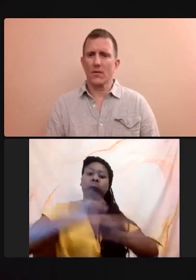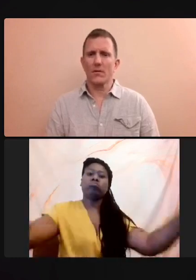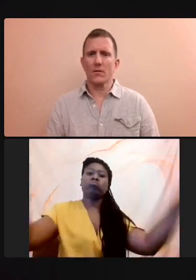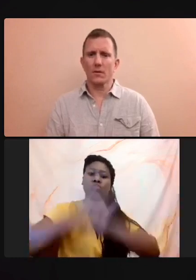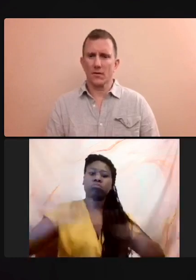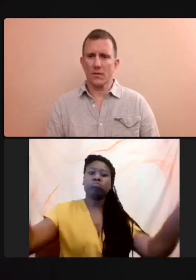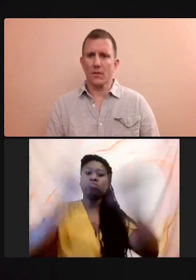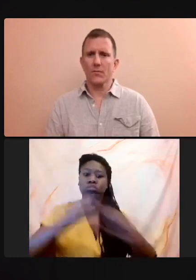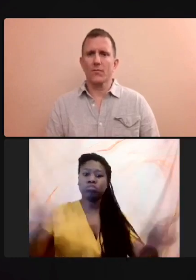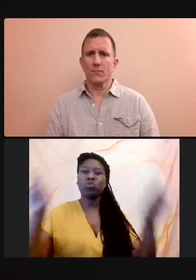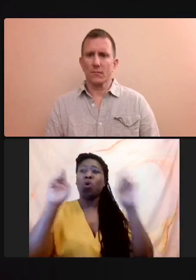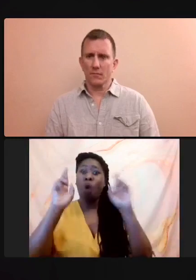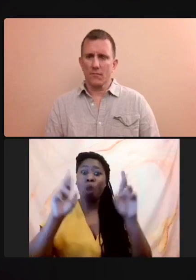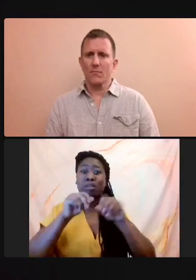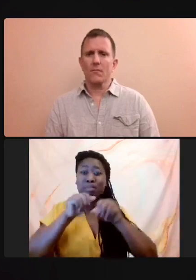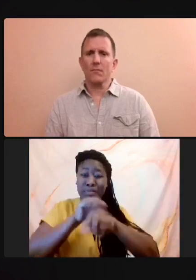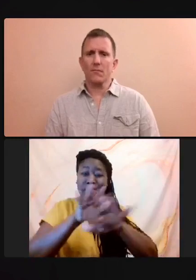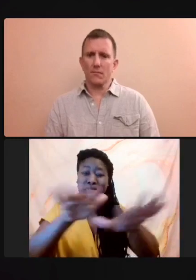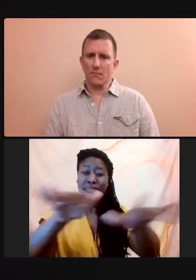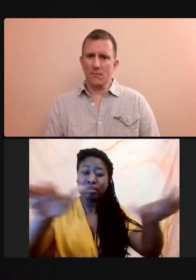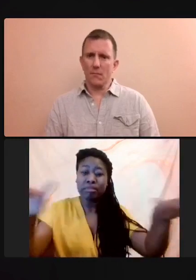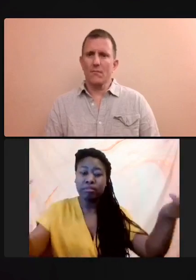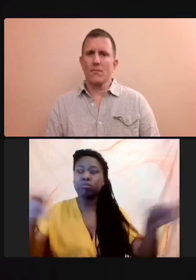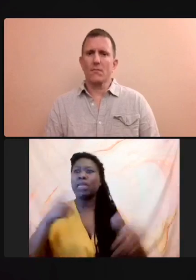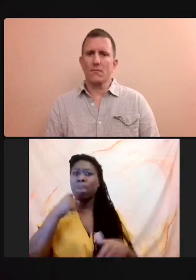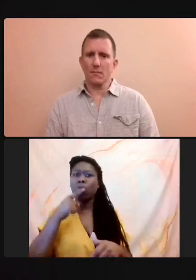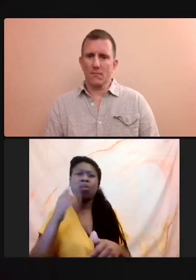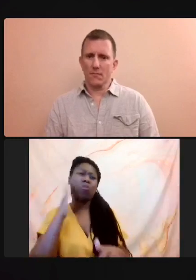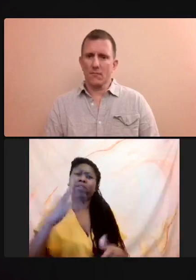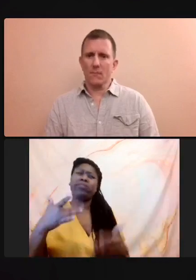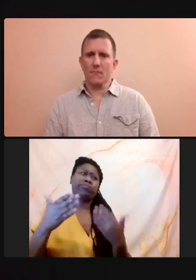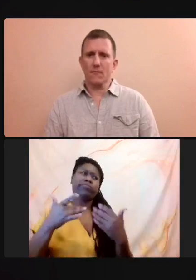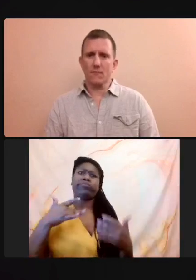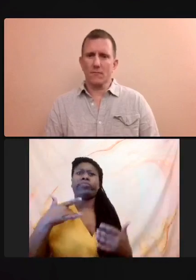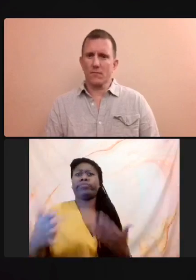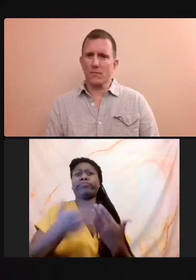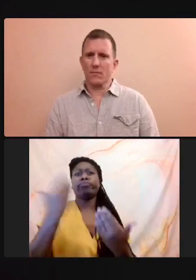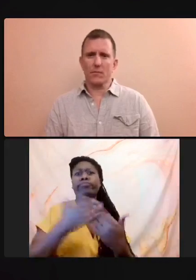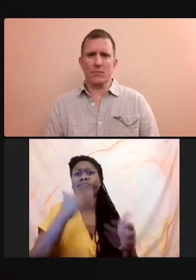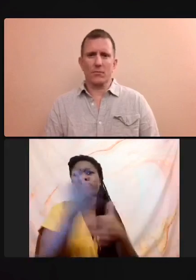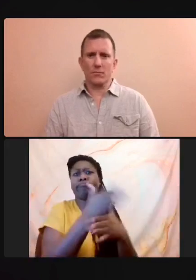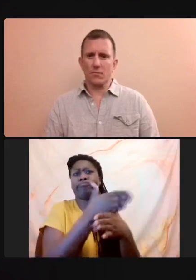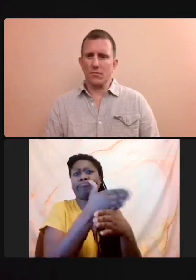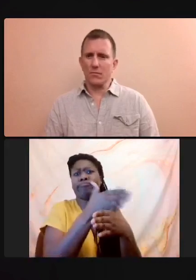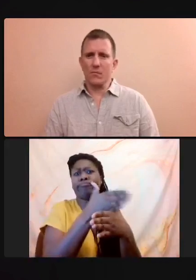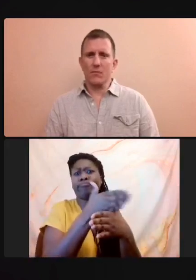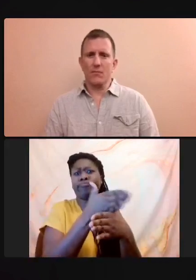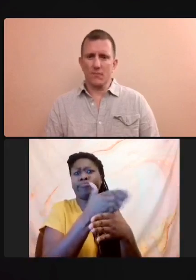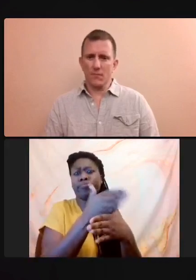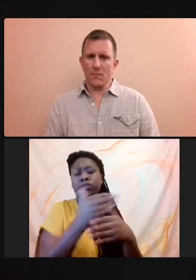And so, therefore, how do you break down those barriers or break down those walls for them to actually to teach? Right.